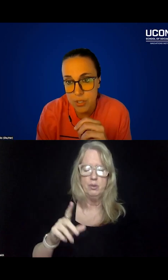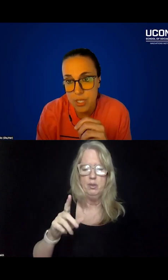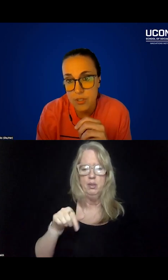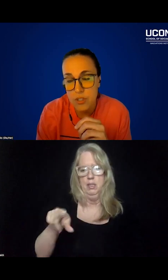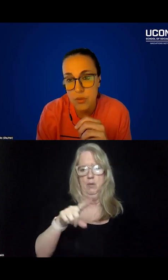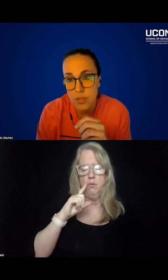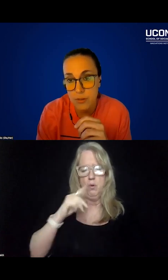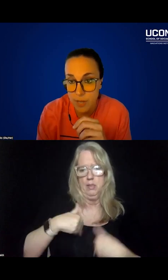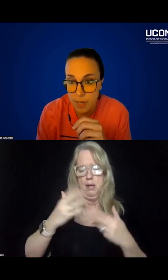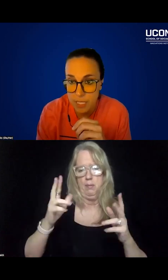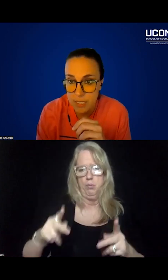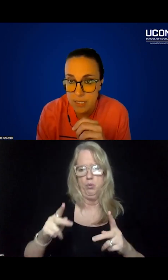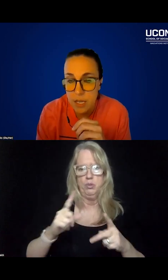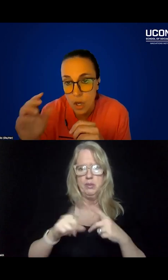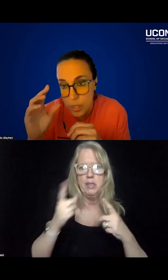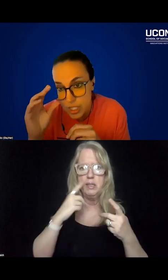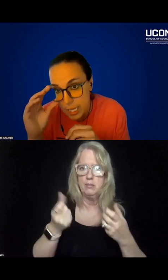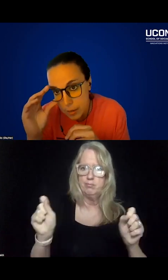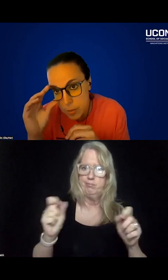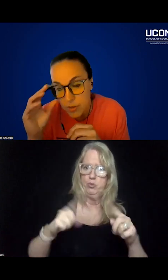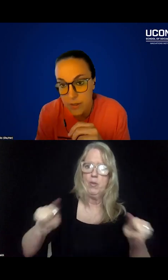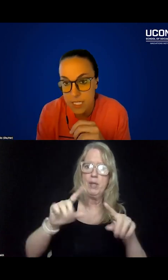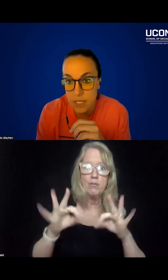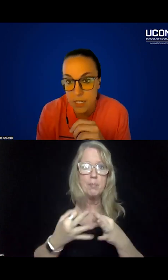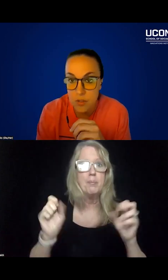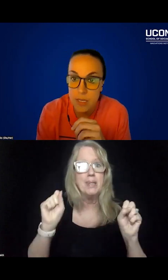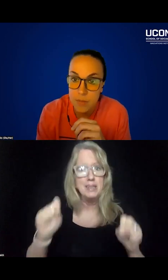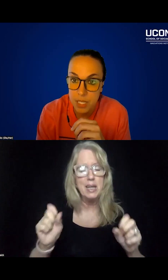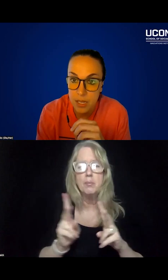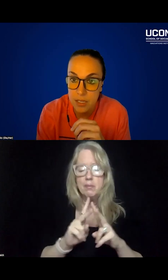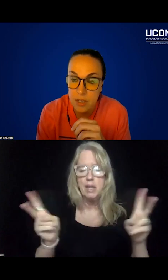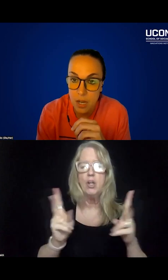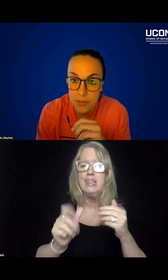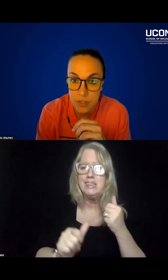PERSON TO THEIR FAMILIES, WHICH CAN BE DANGEROUS BECAUSE THE